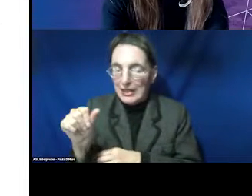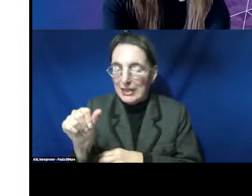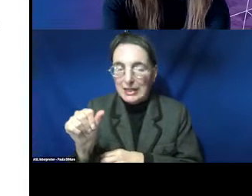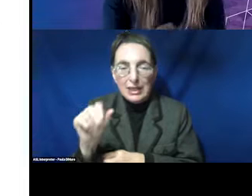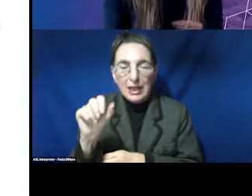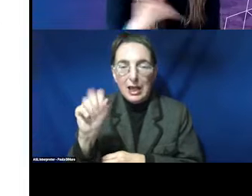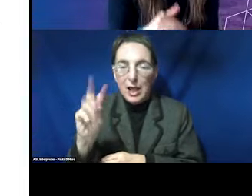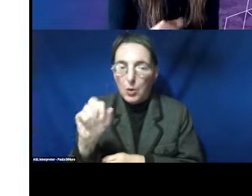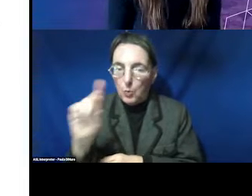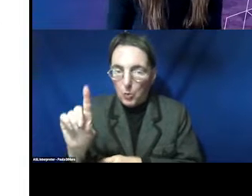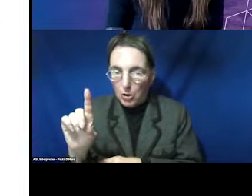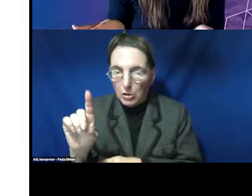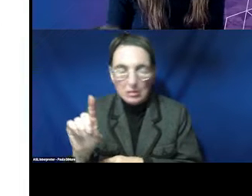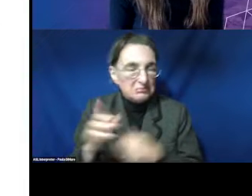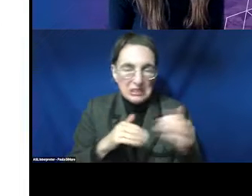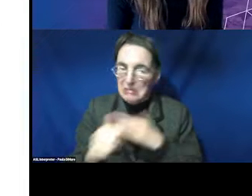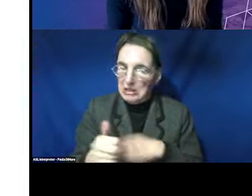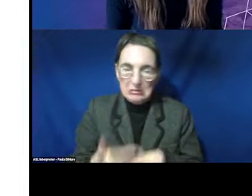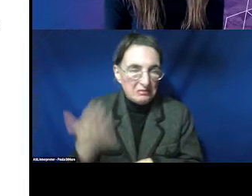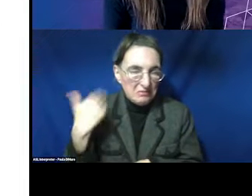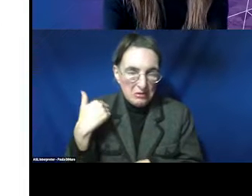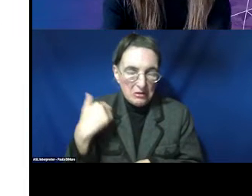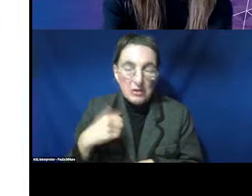So if you can remember before, there was a clear distinction between the two systems.